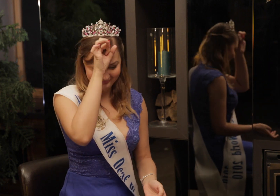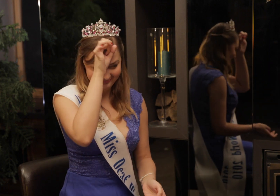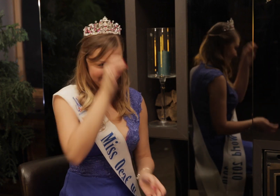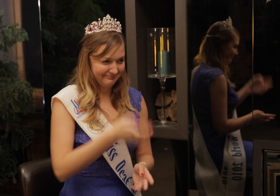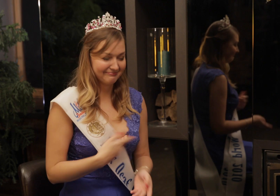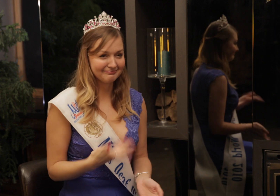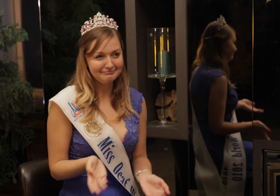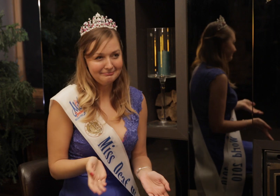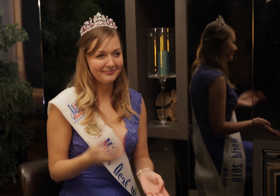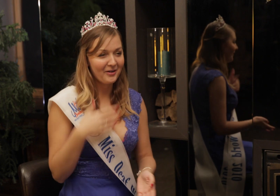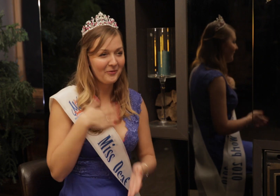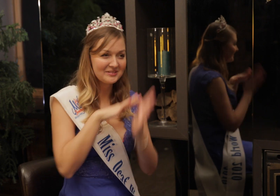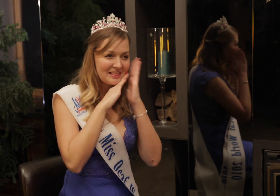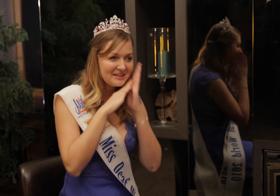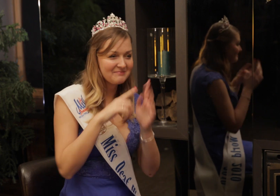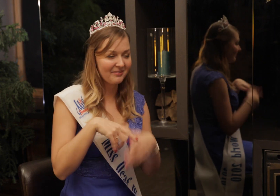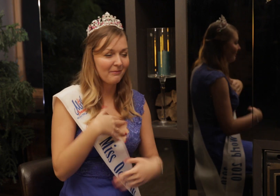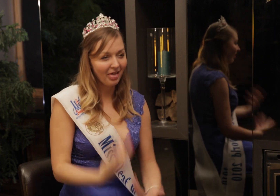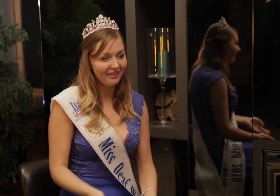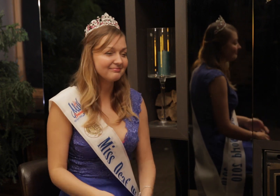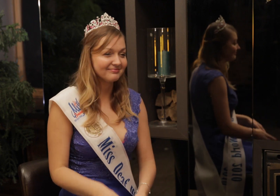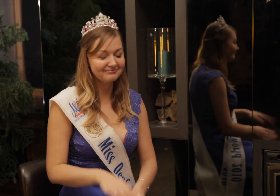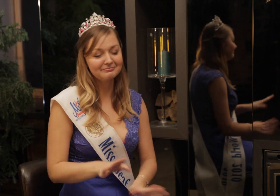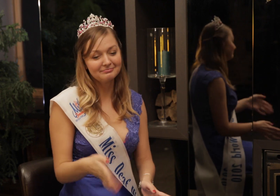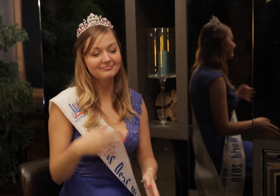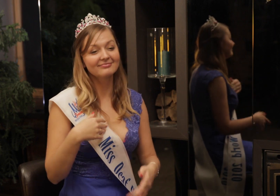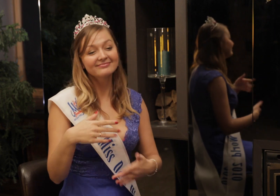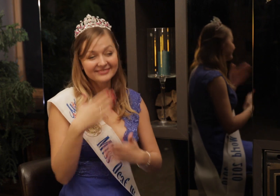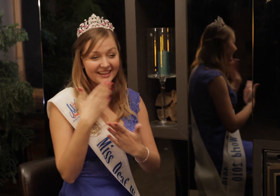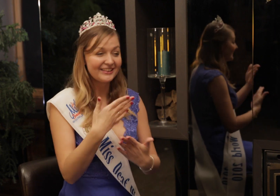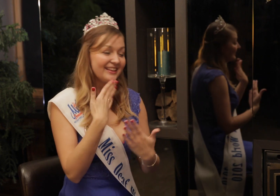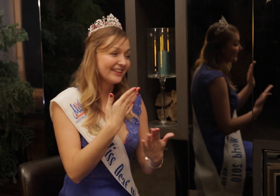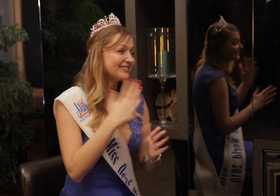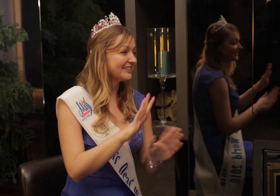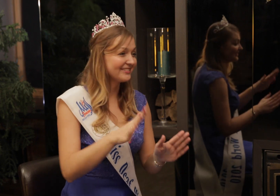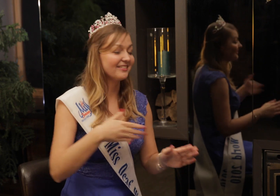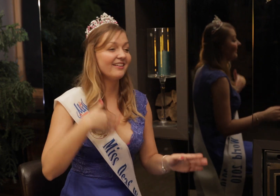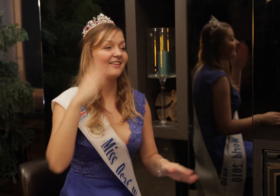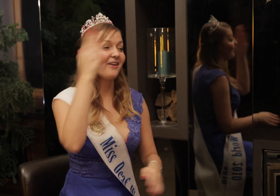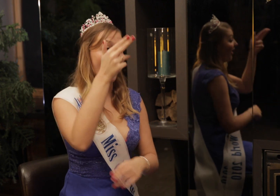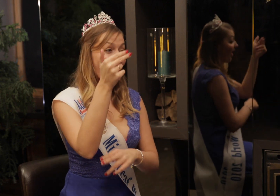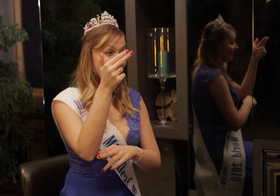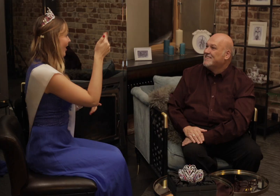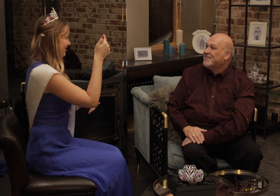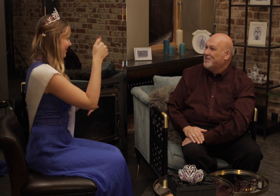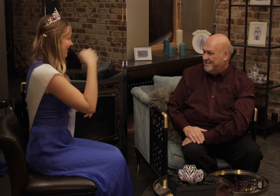I was exhausted, and needed some sleep. I thanked everyone, and then went back to the hotel.